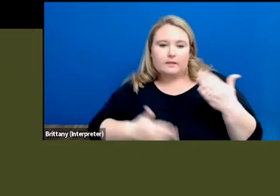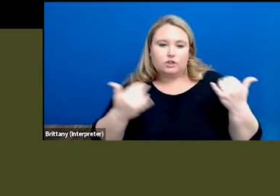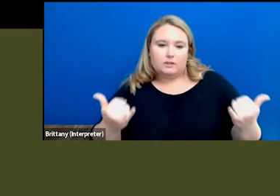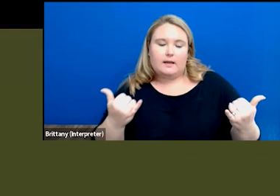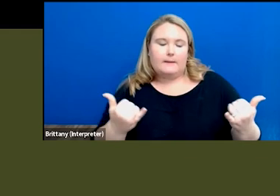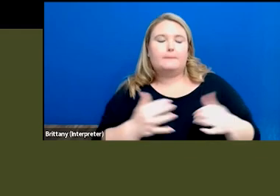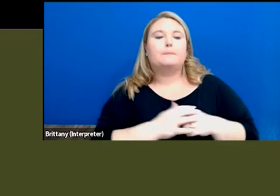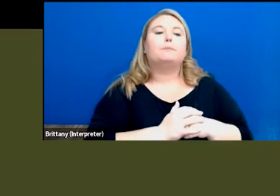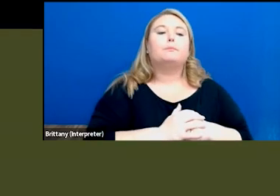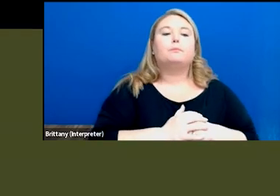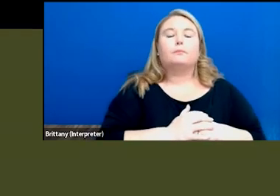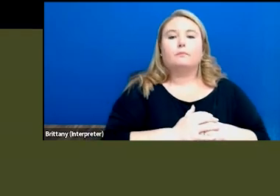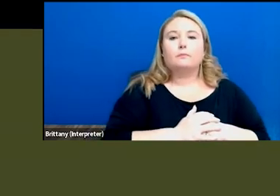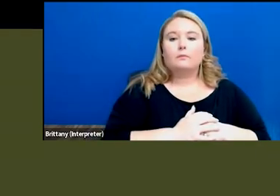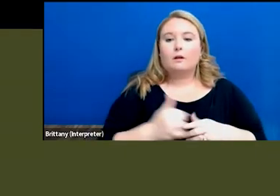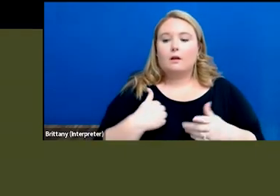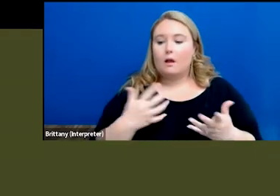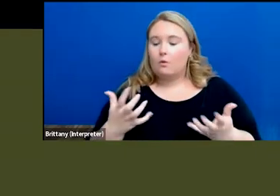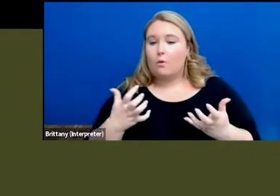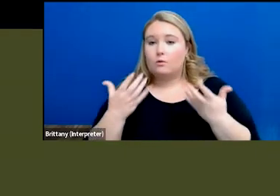I wanna open it up to questions,